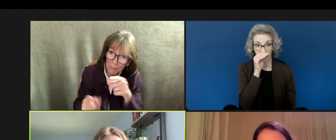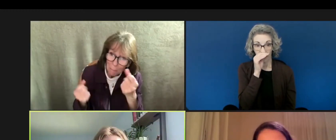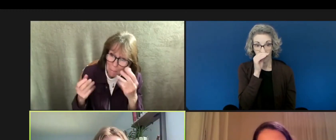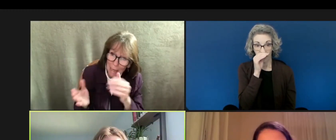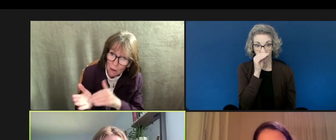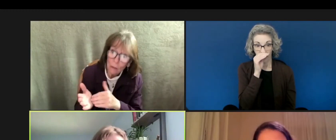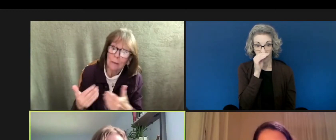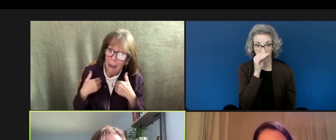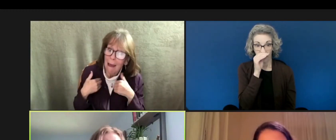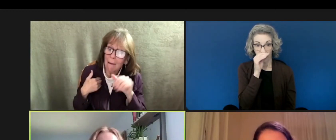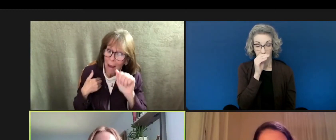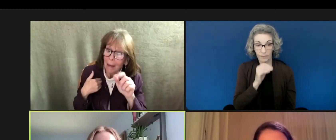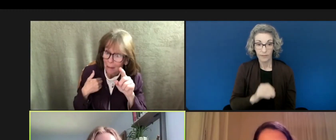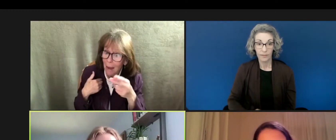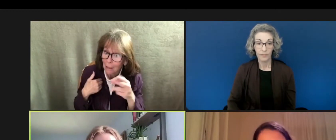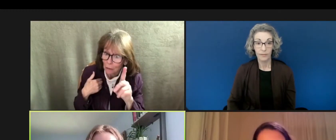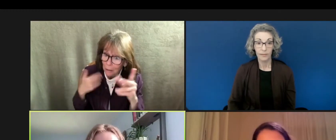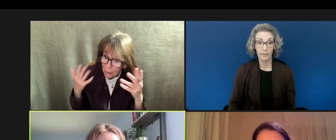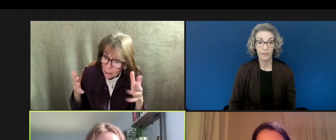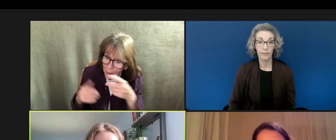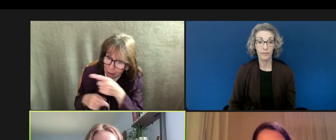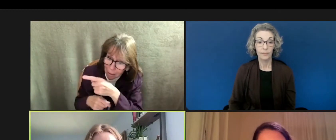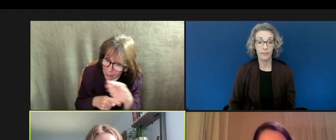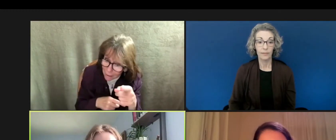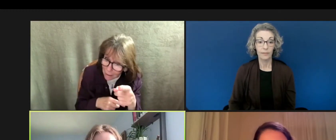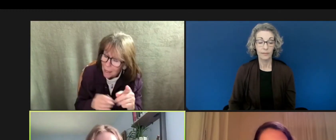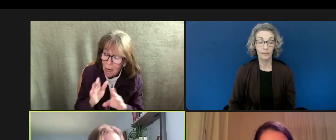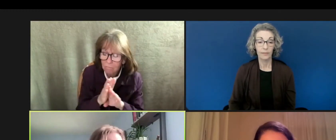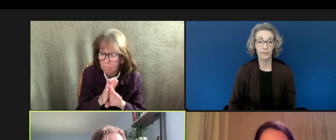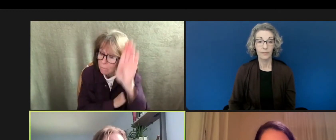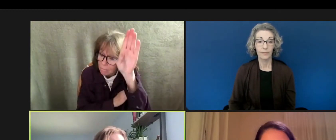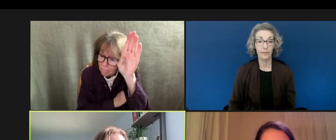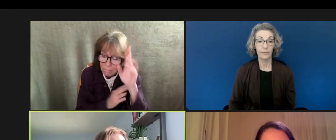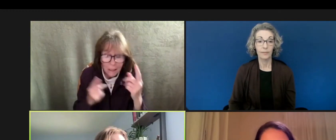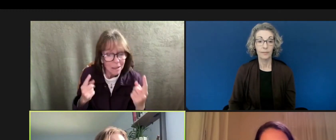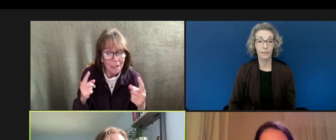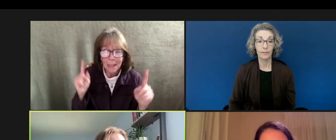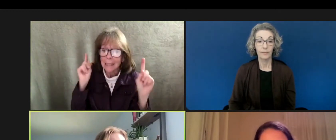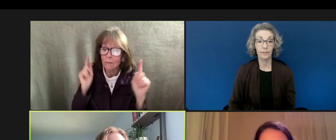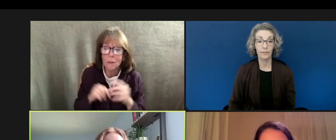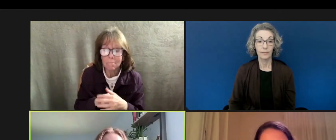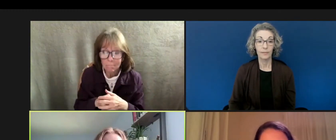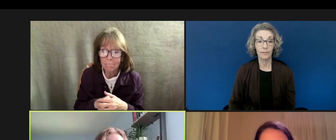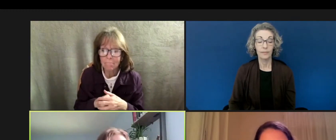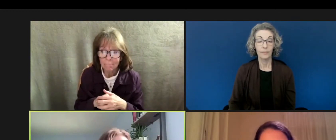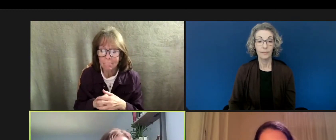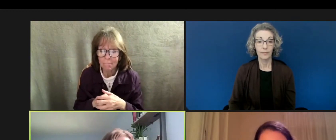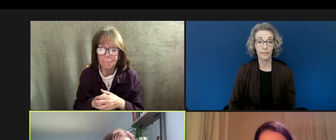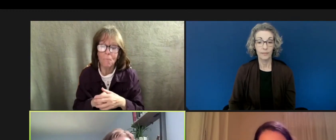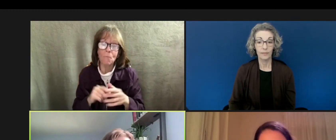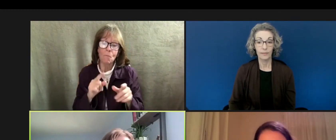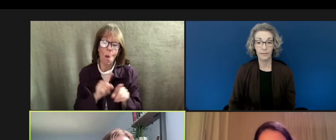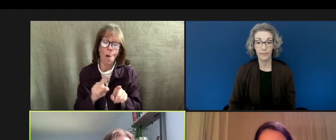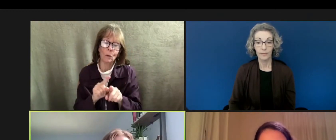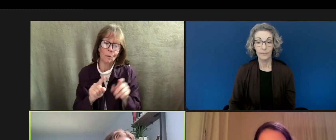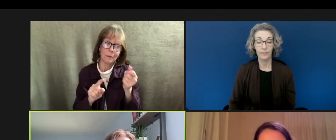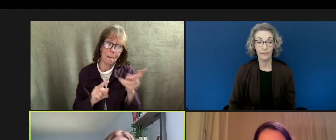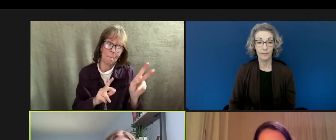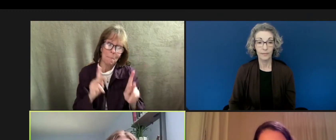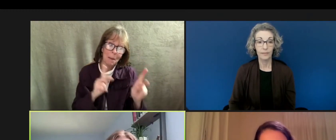I just wanna highlight this for you, and they have been very successful. And there's also suggestions to talk to an advisor or